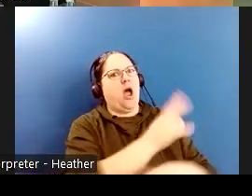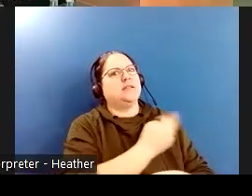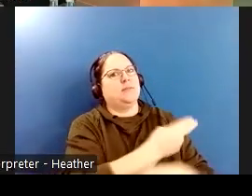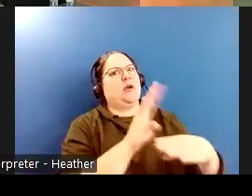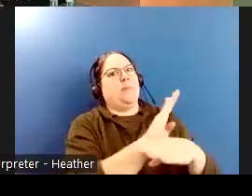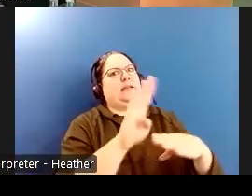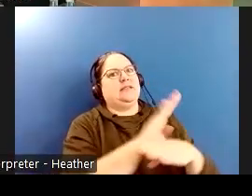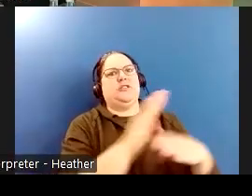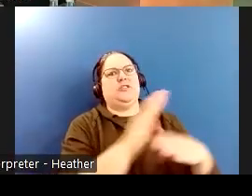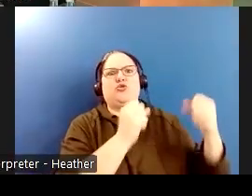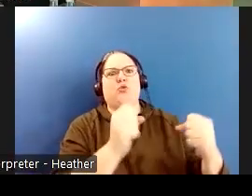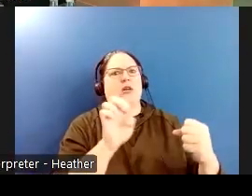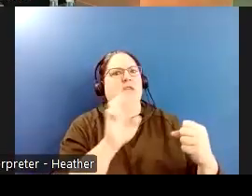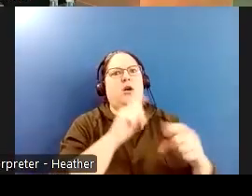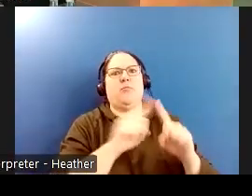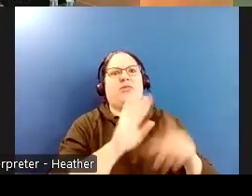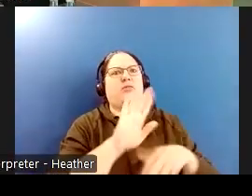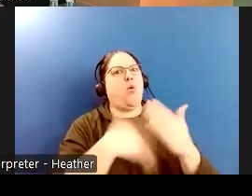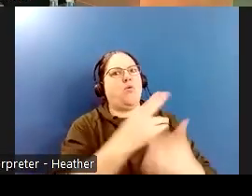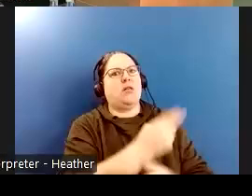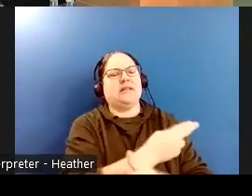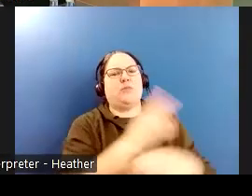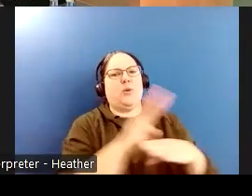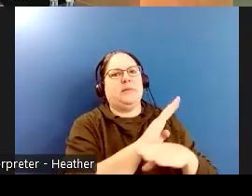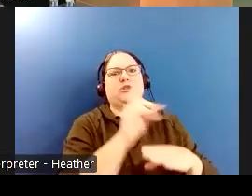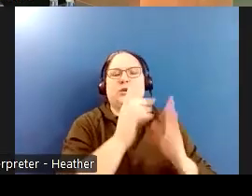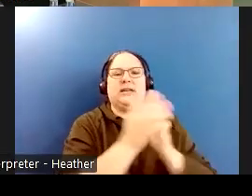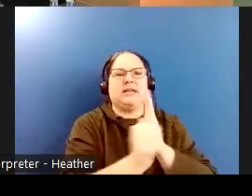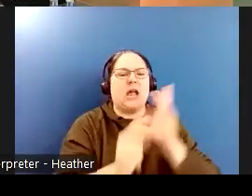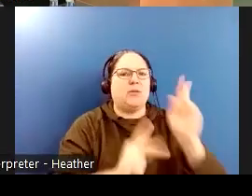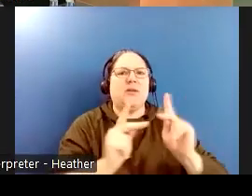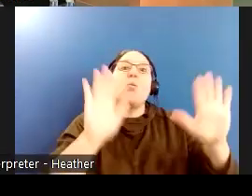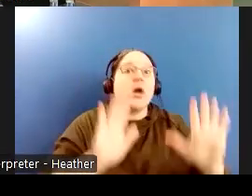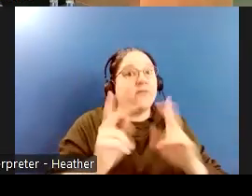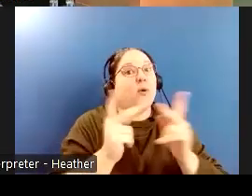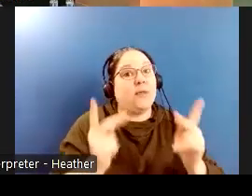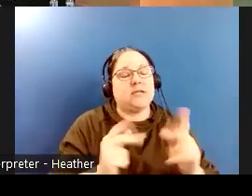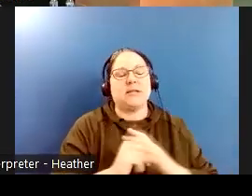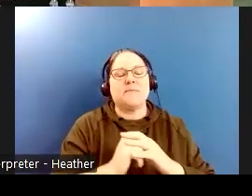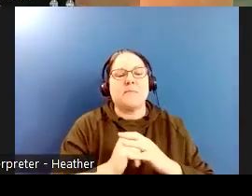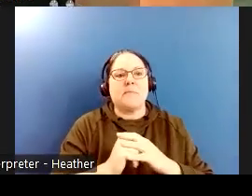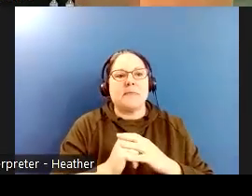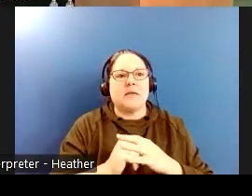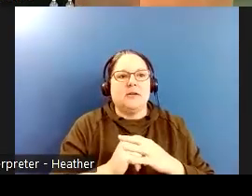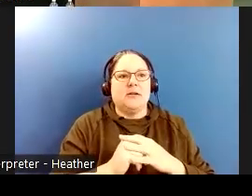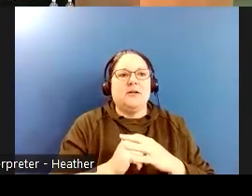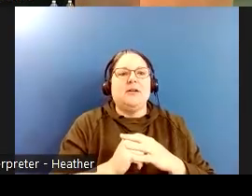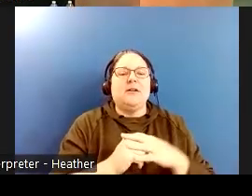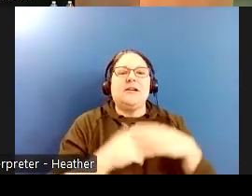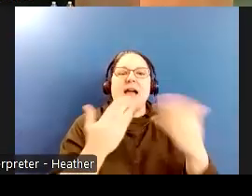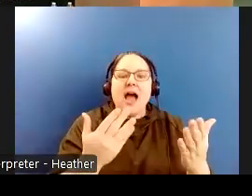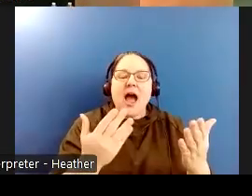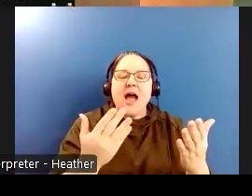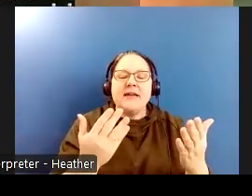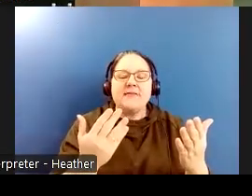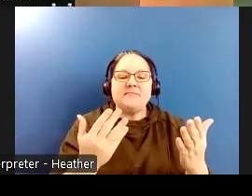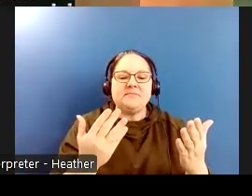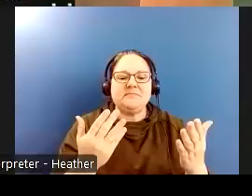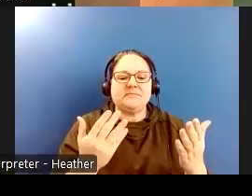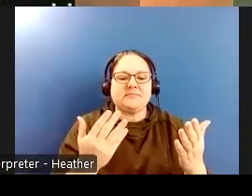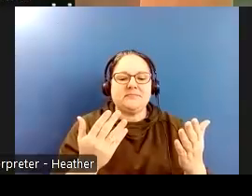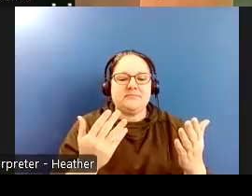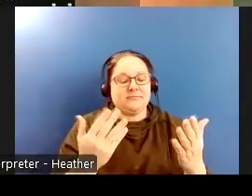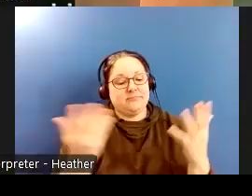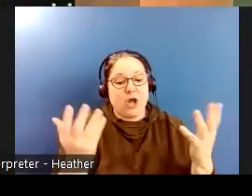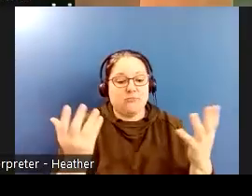hospital, it's busy, uh very talented people, very wonderful place. Um and I said uh you know the